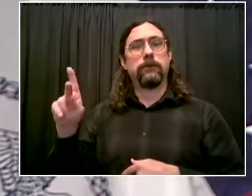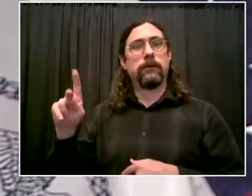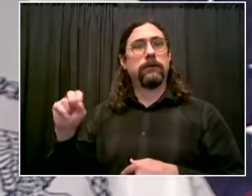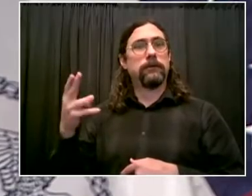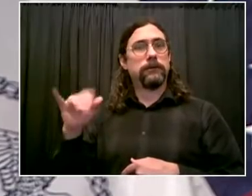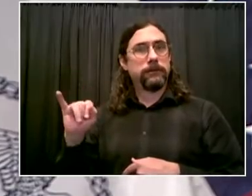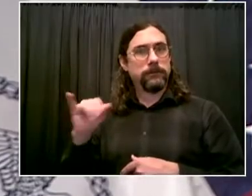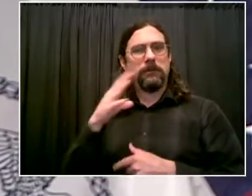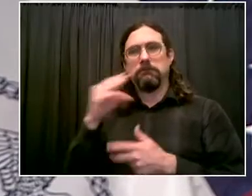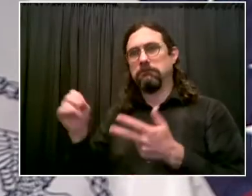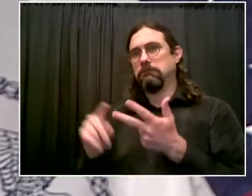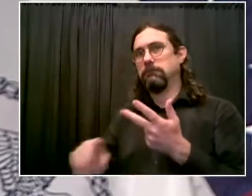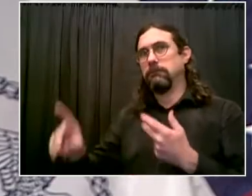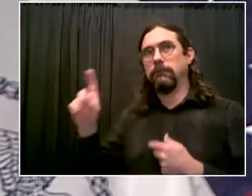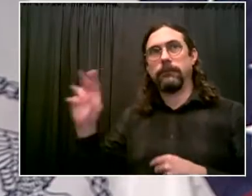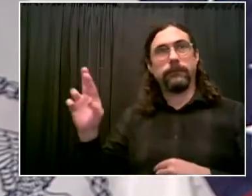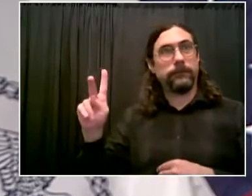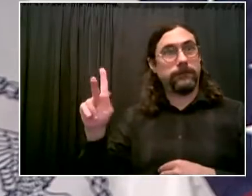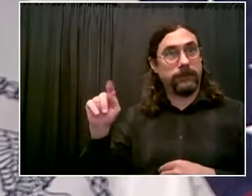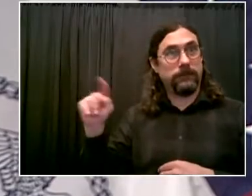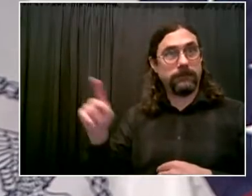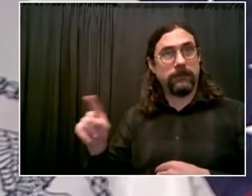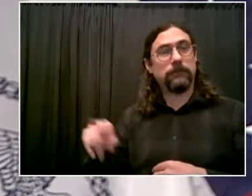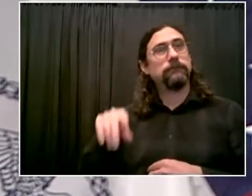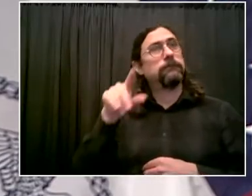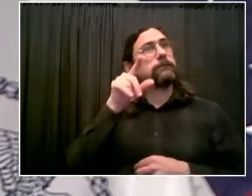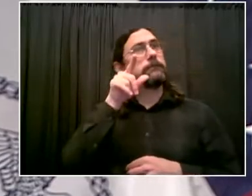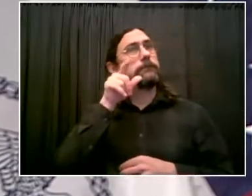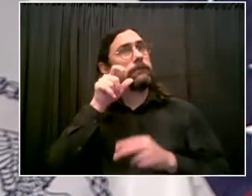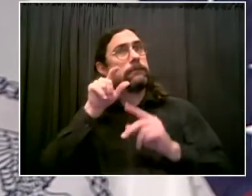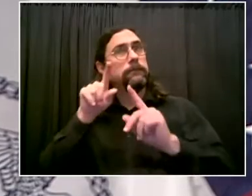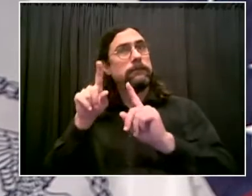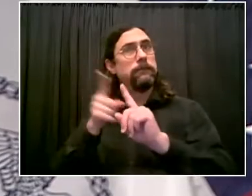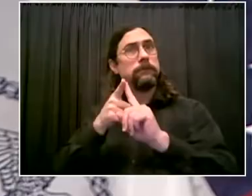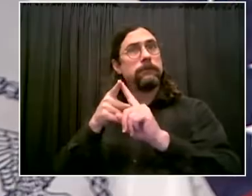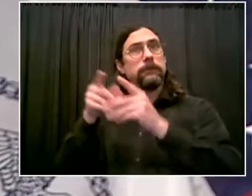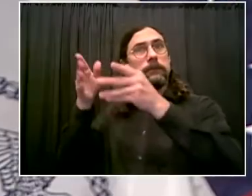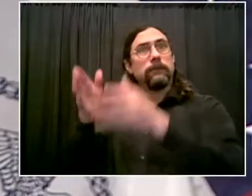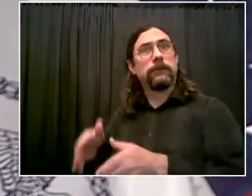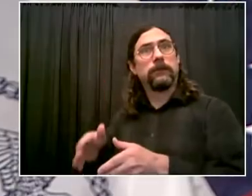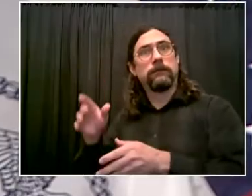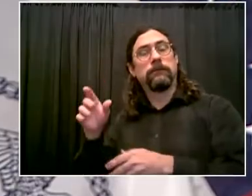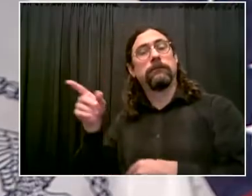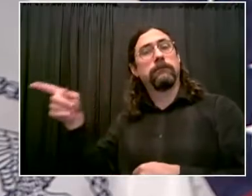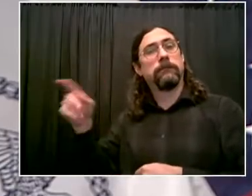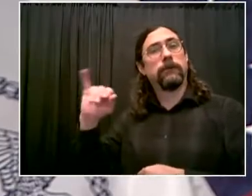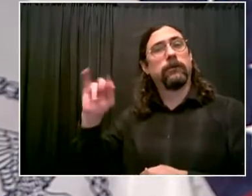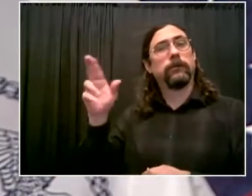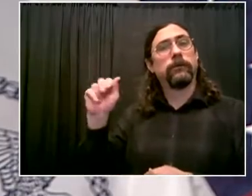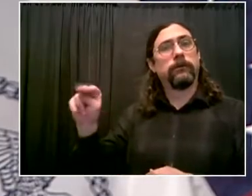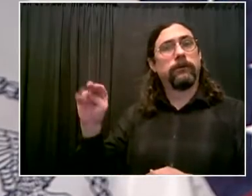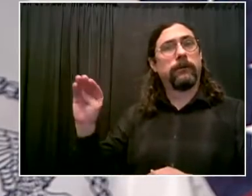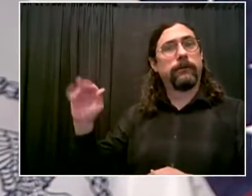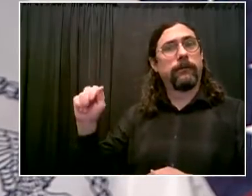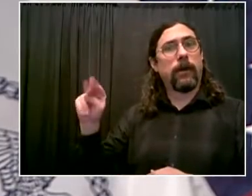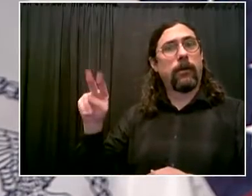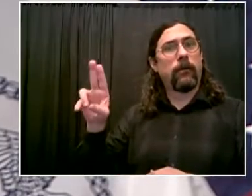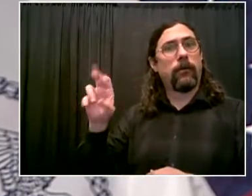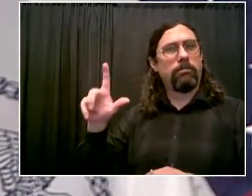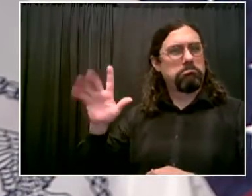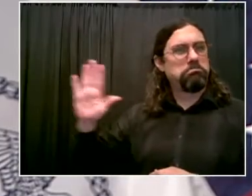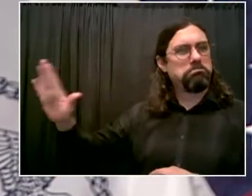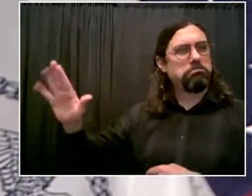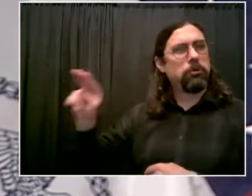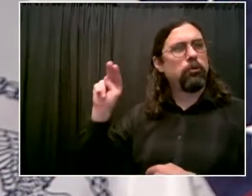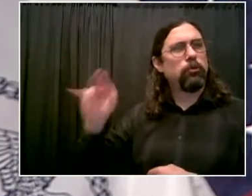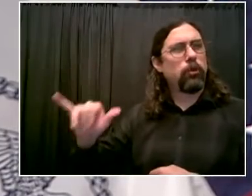FIRST QUESTION